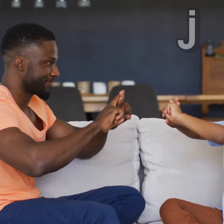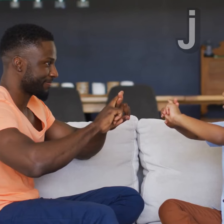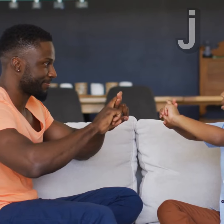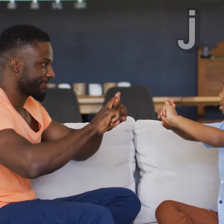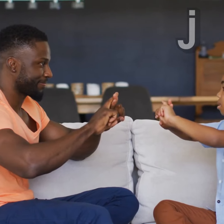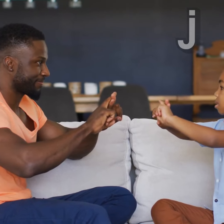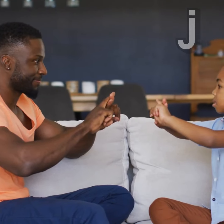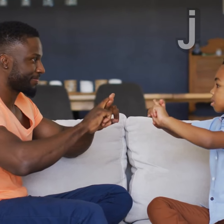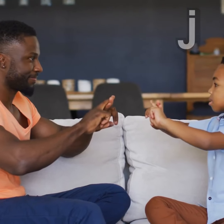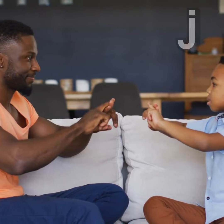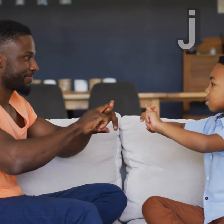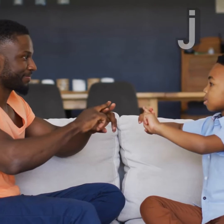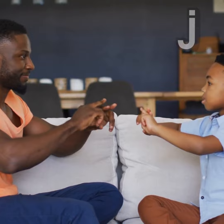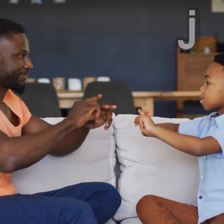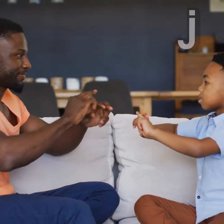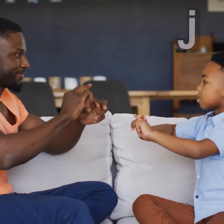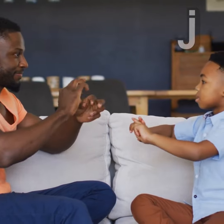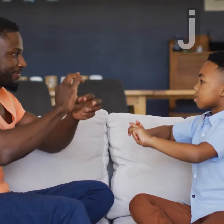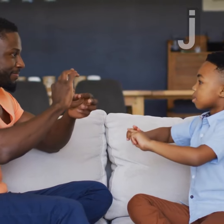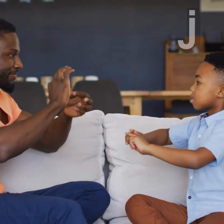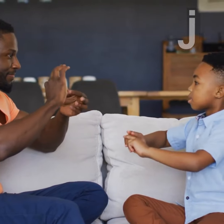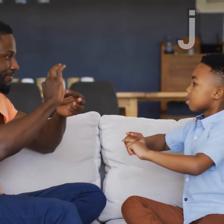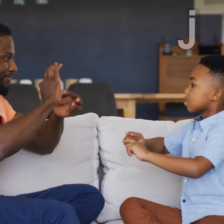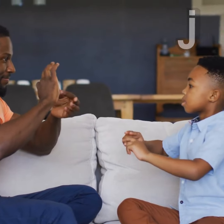ASL HAS REGIONAL ACCENTS AND DIALECTS; JUST AS CERTAIN ENGLISH WORDS ARE SPOKEN DIFFERENTLY